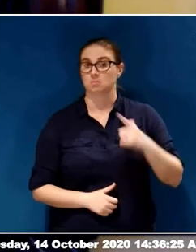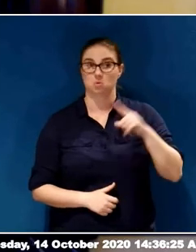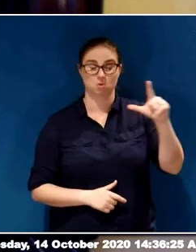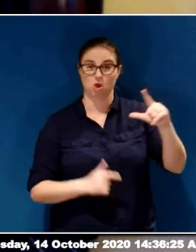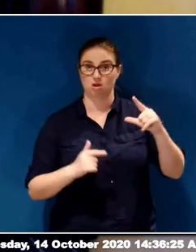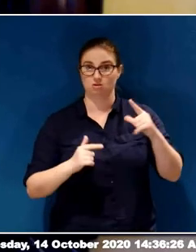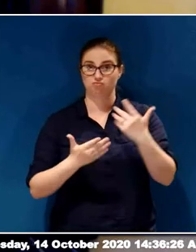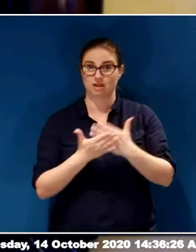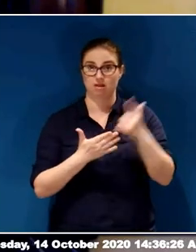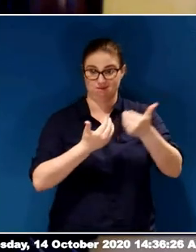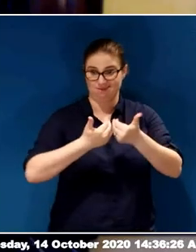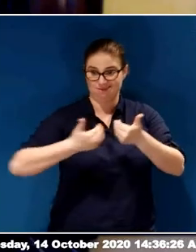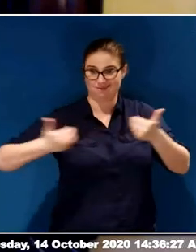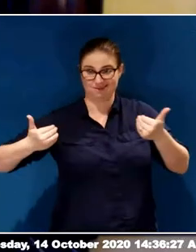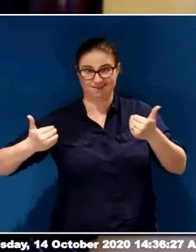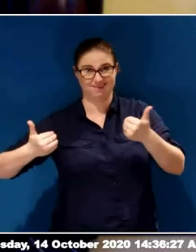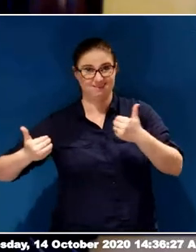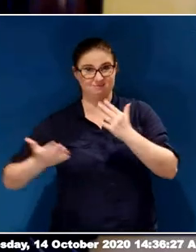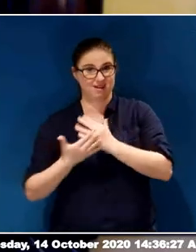Okay, I understand your question now.